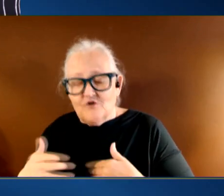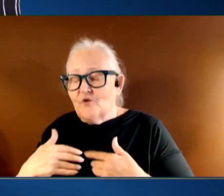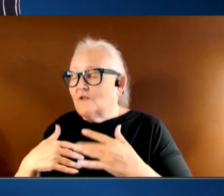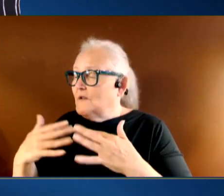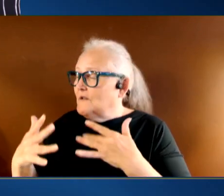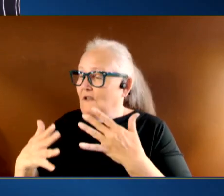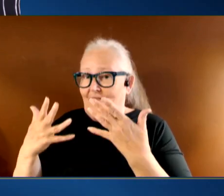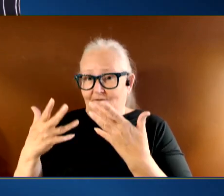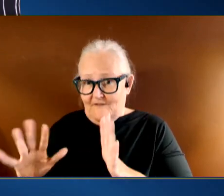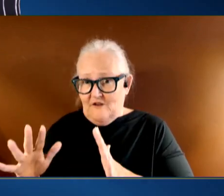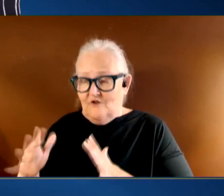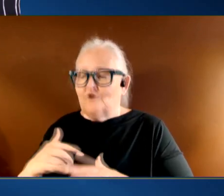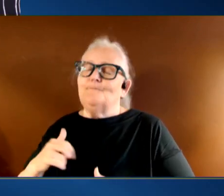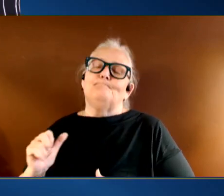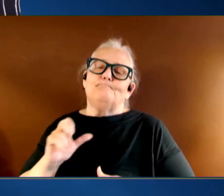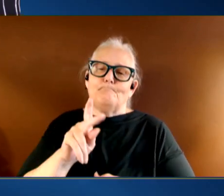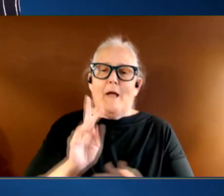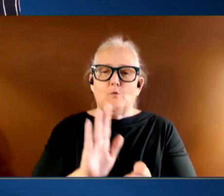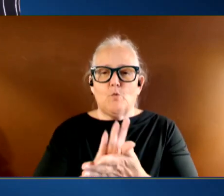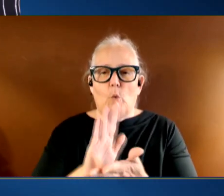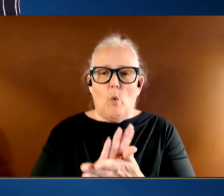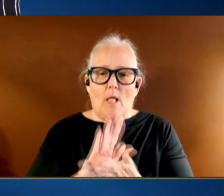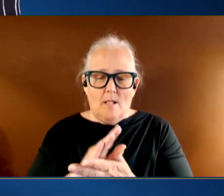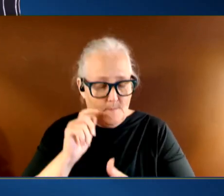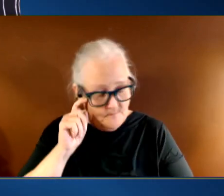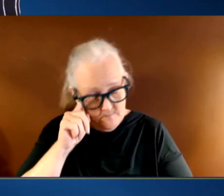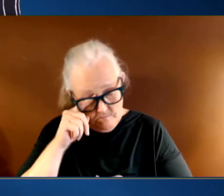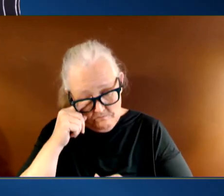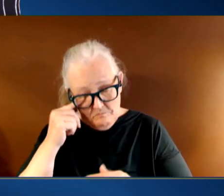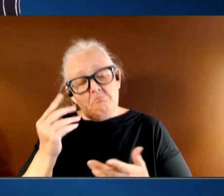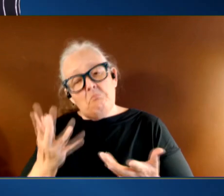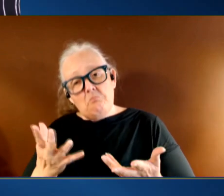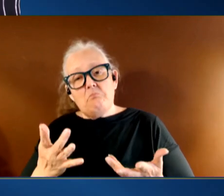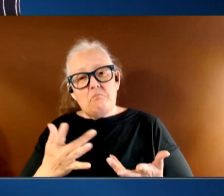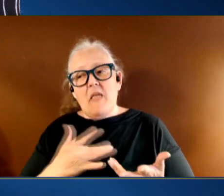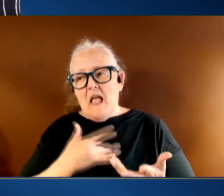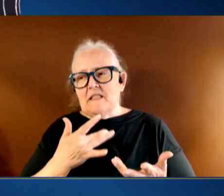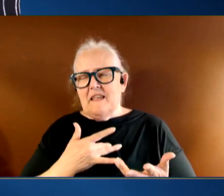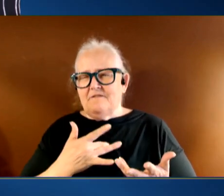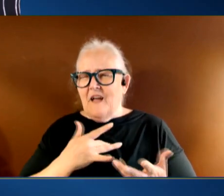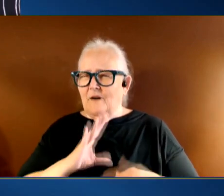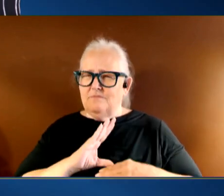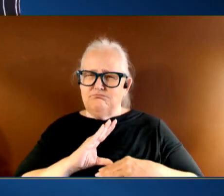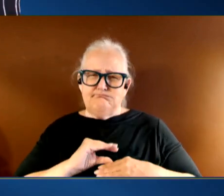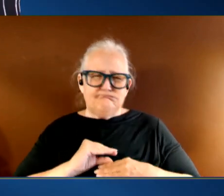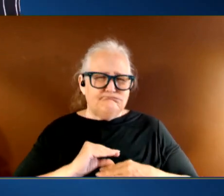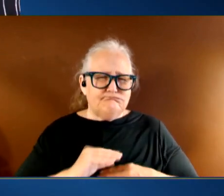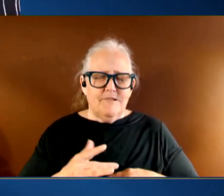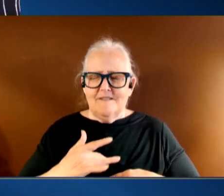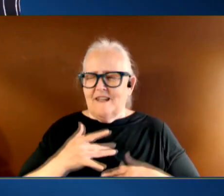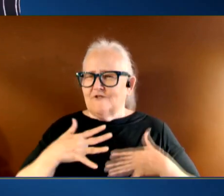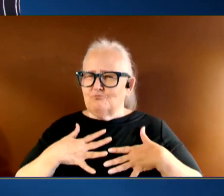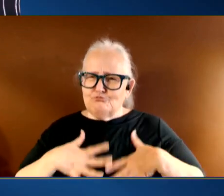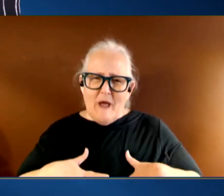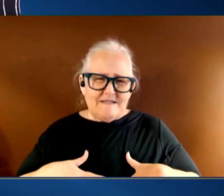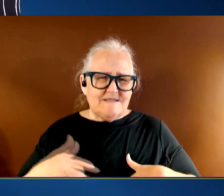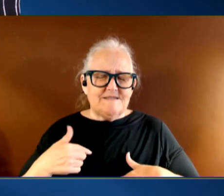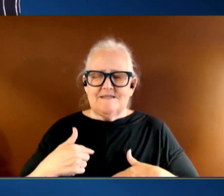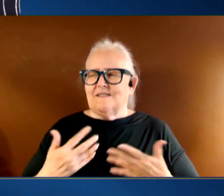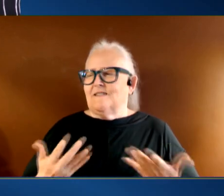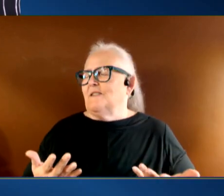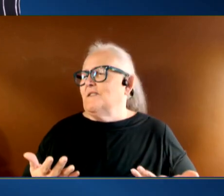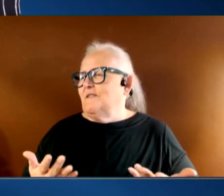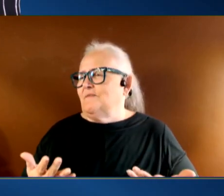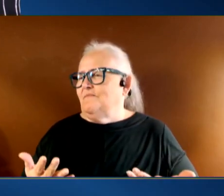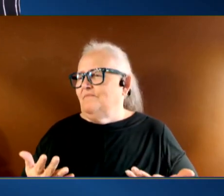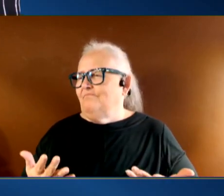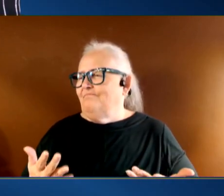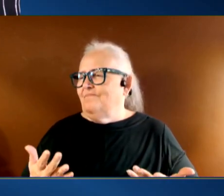to school. And, you know, I was feeling very low and depressed and almost like a little suicidal.